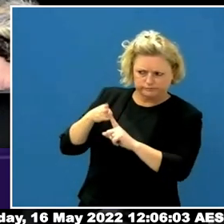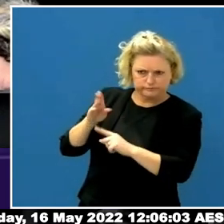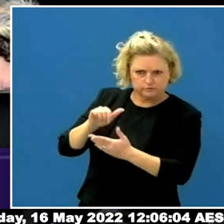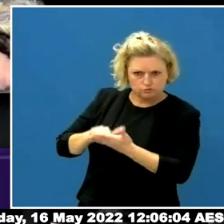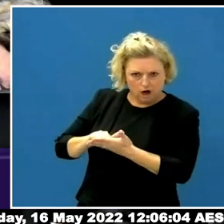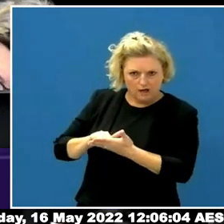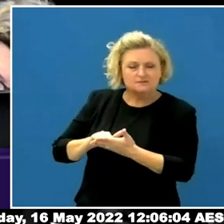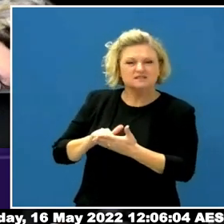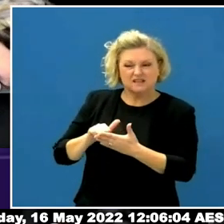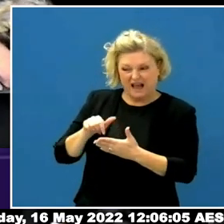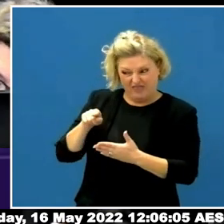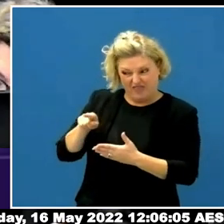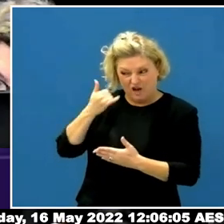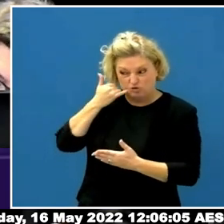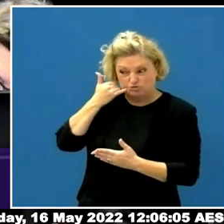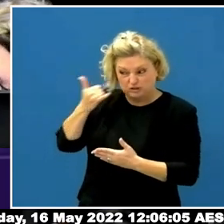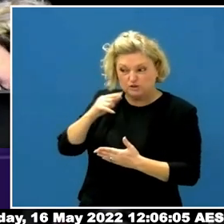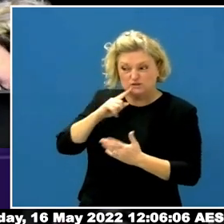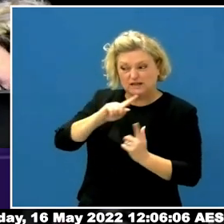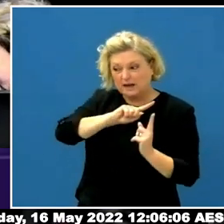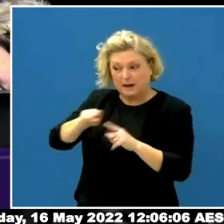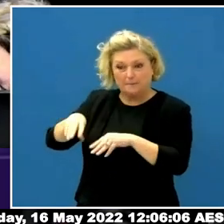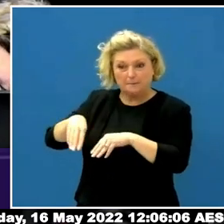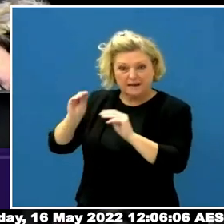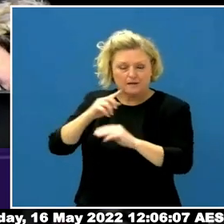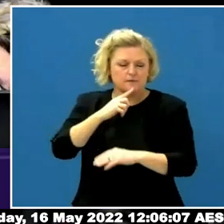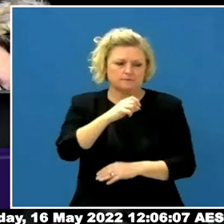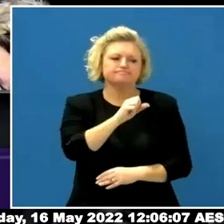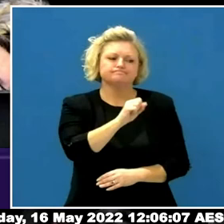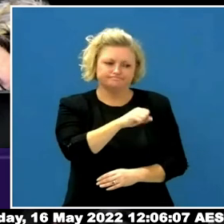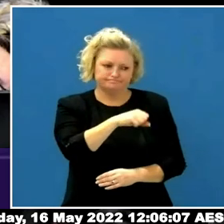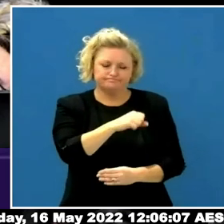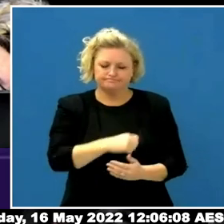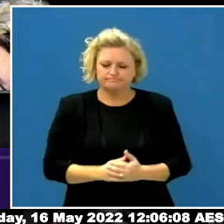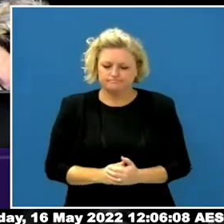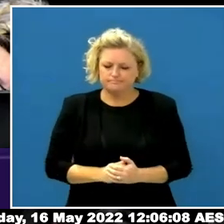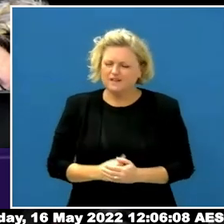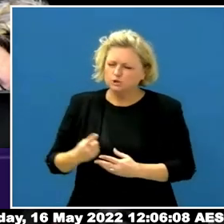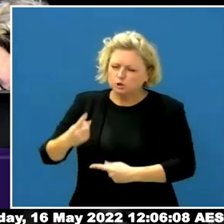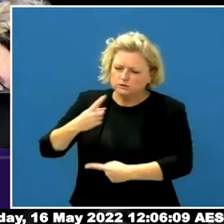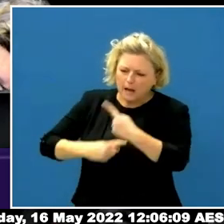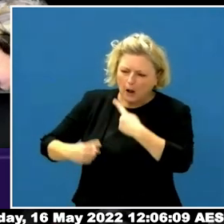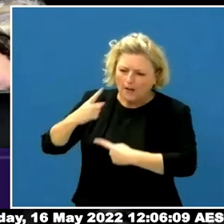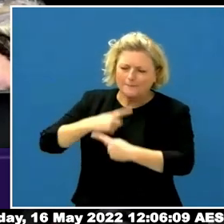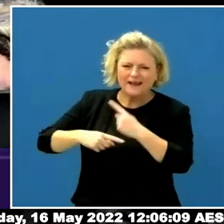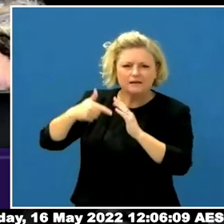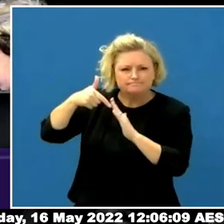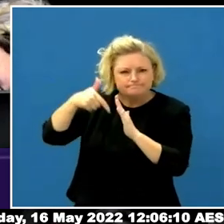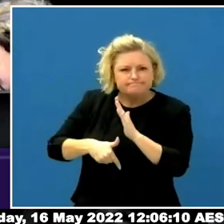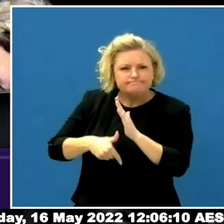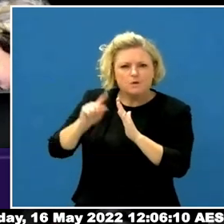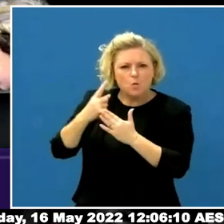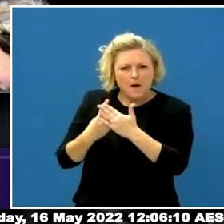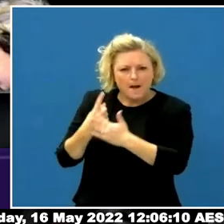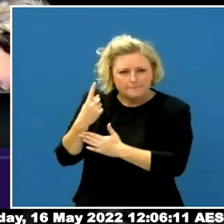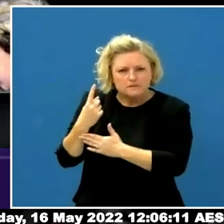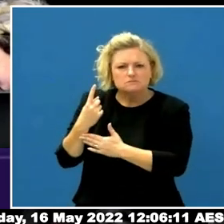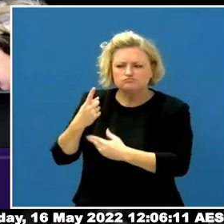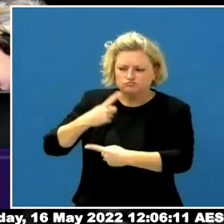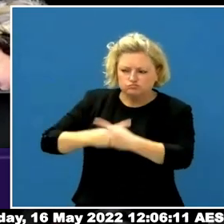up? SALLY: Yes. MR FOGARTY: Did you - what happened - well, I withdraw that. Did you ever ask for incident reports about those?